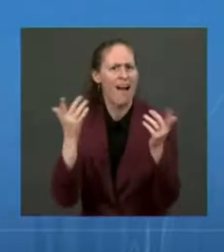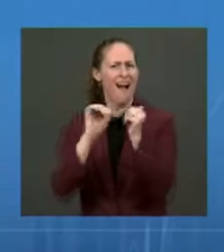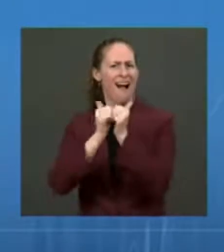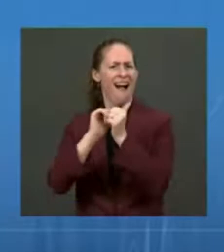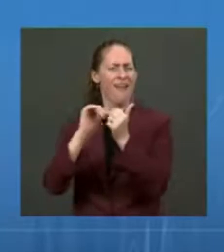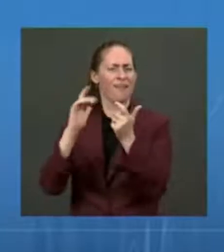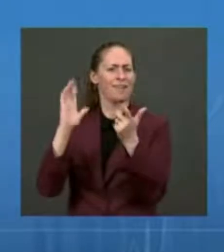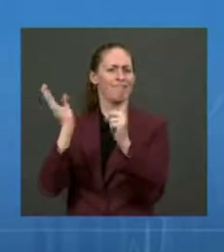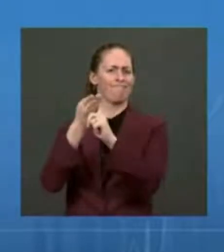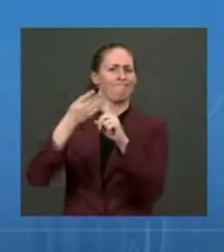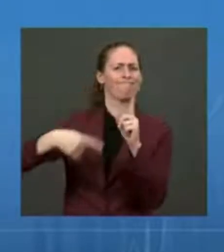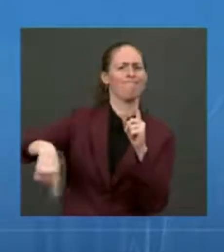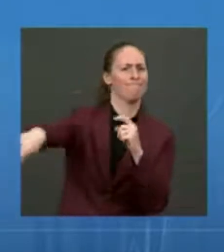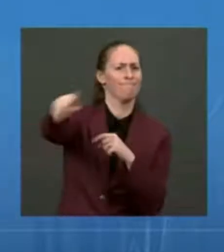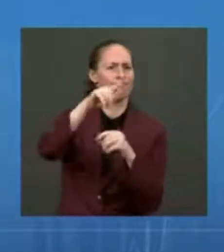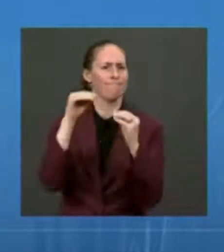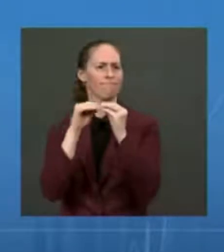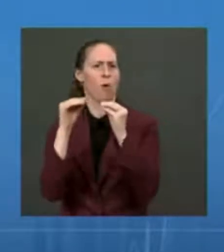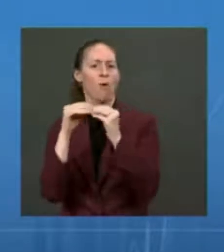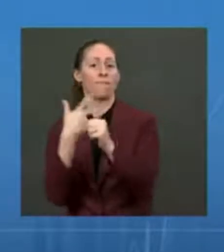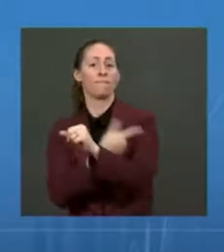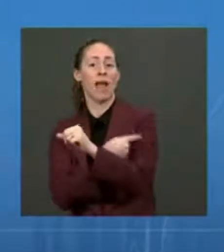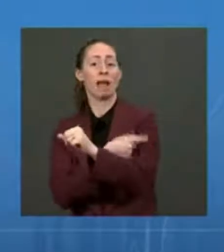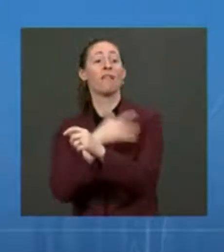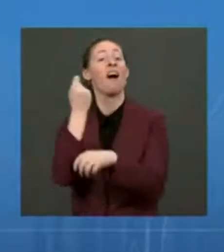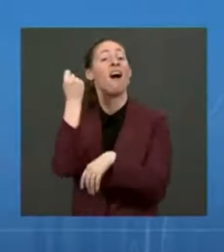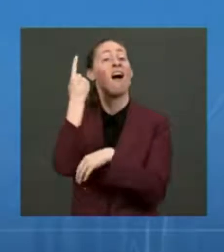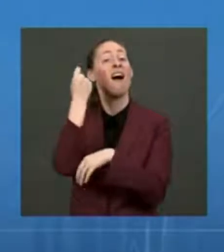TODAY DR. FAUCI WILL GIVE YOU